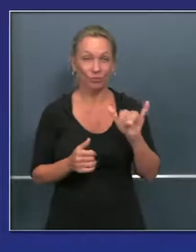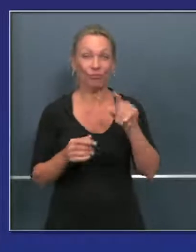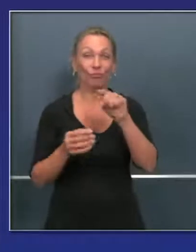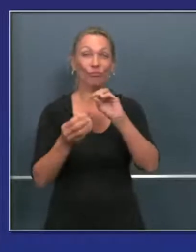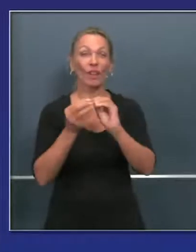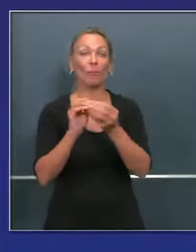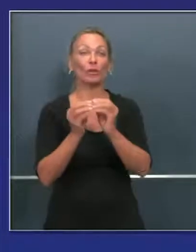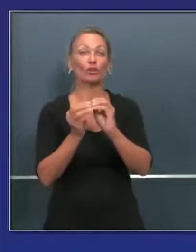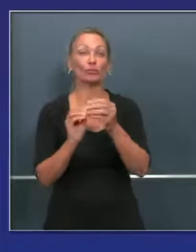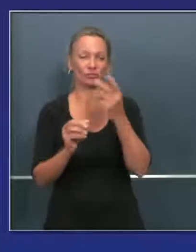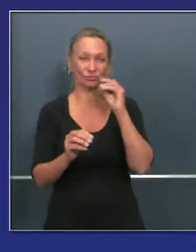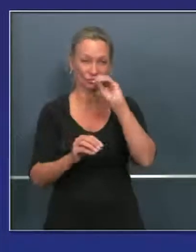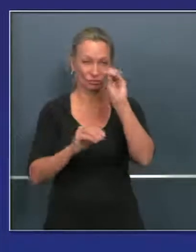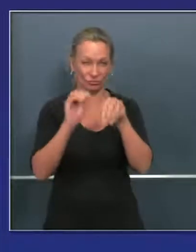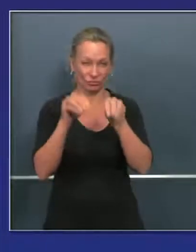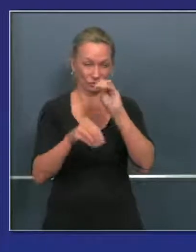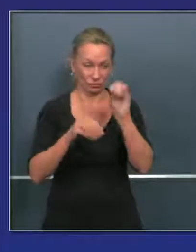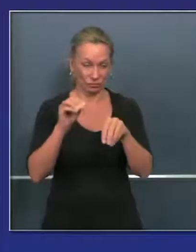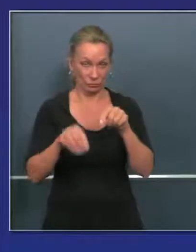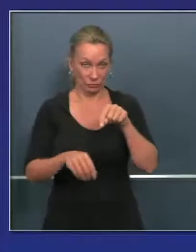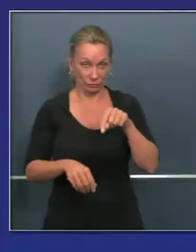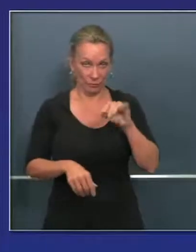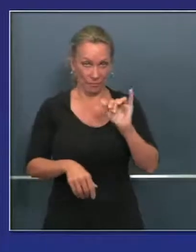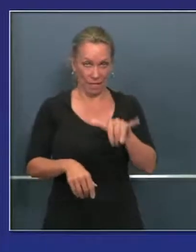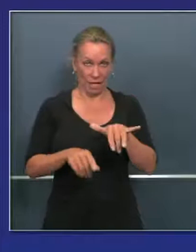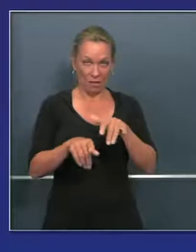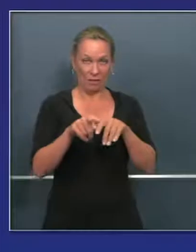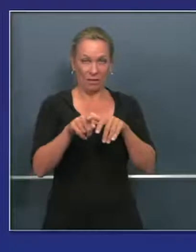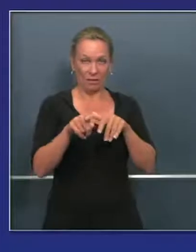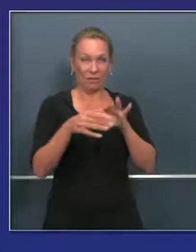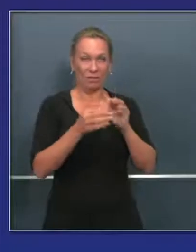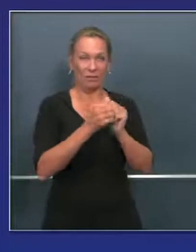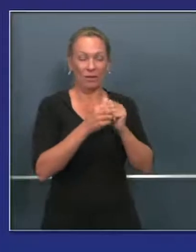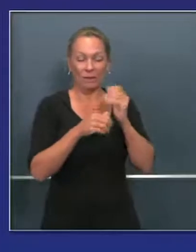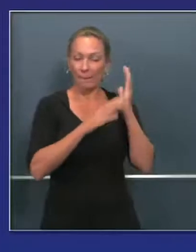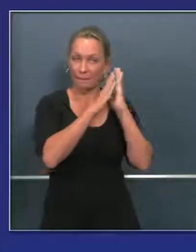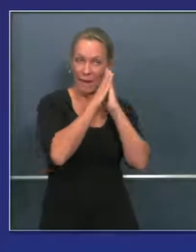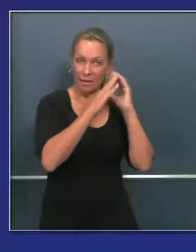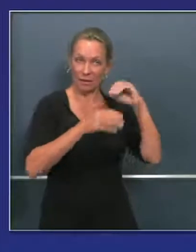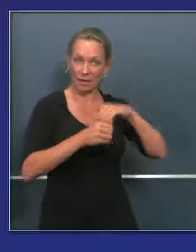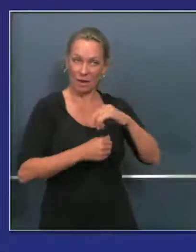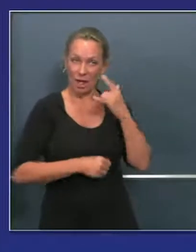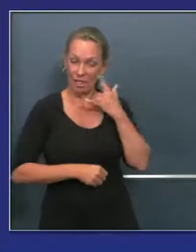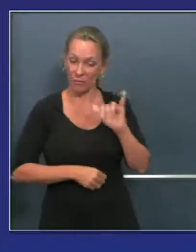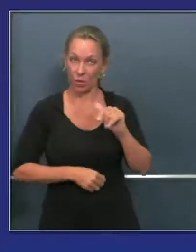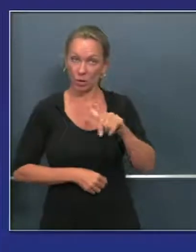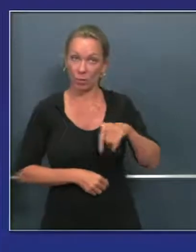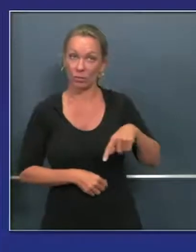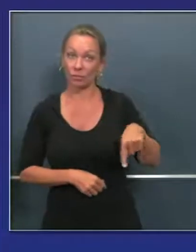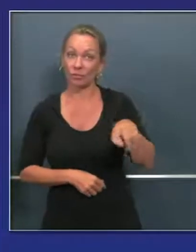for non kovat 19 patients if you just look at the total number of beds available today as a